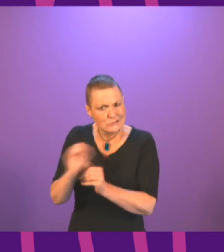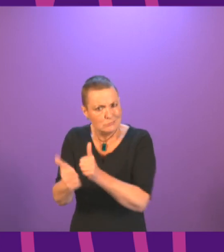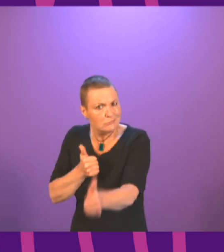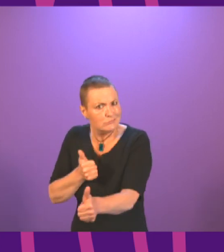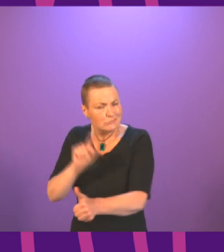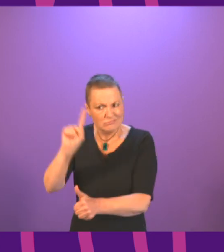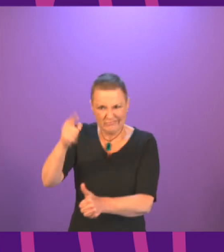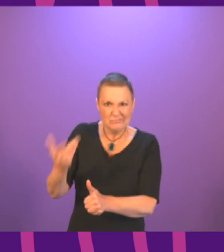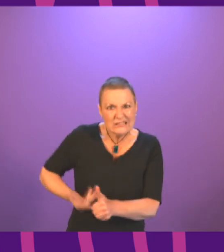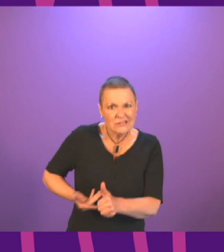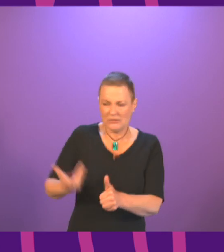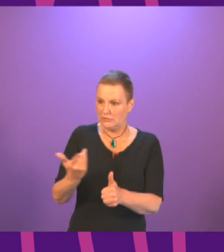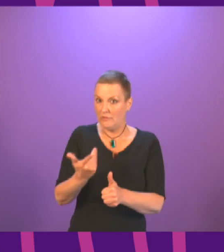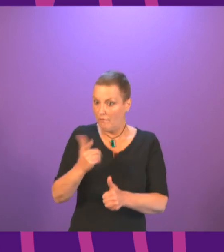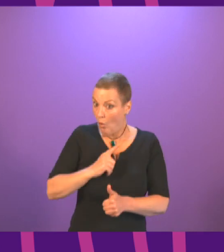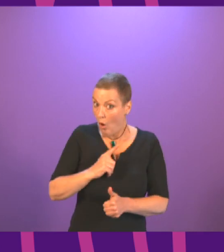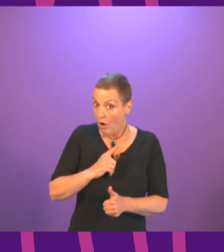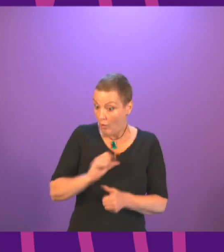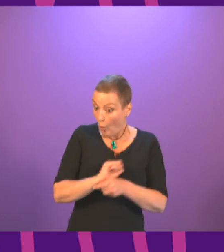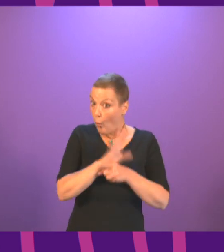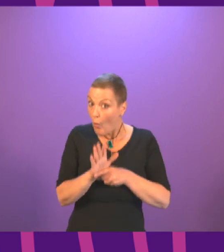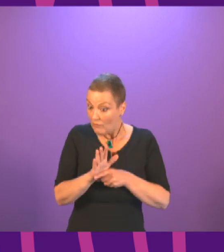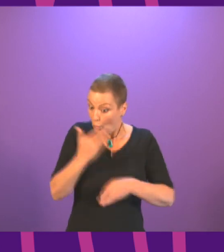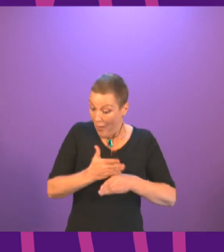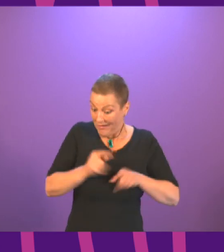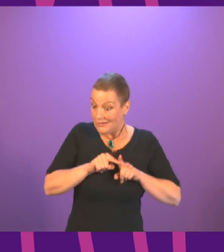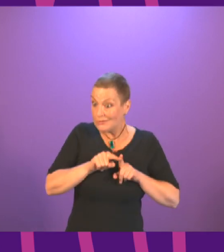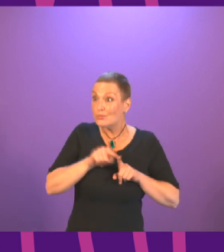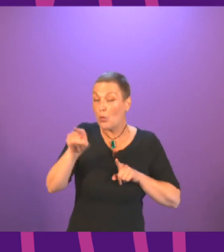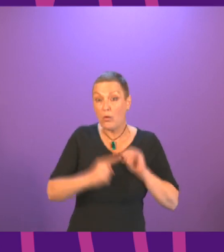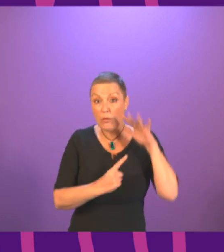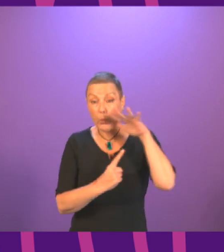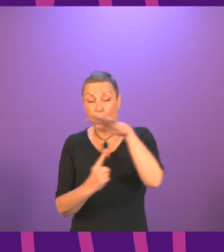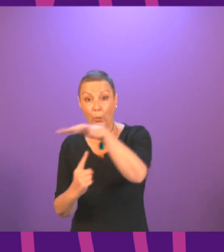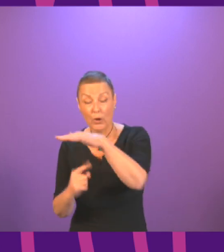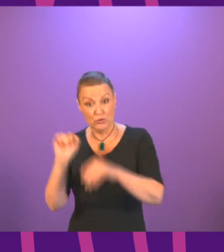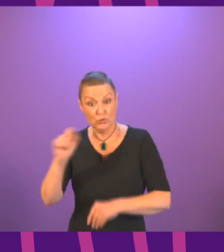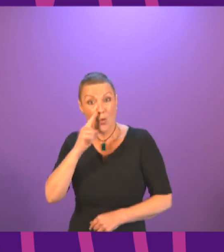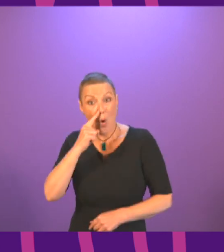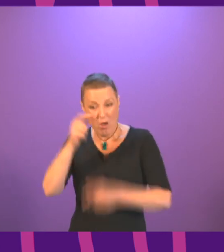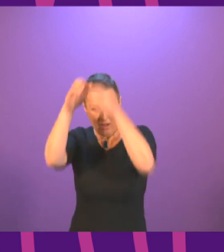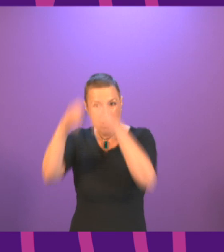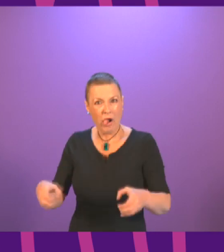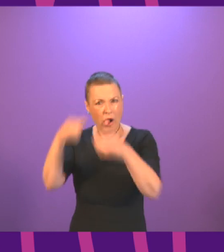provision of Covid testing for workers prior to their travelling to oilfield installations and returning onshore?